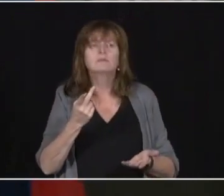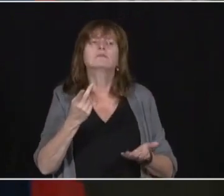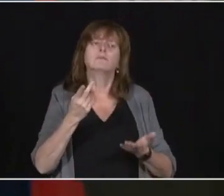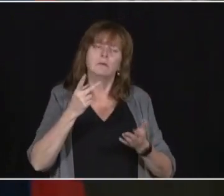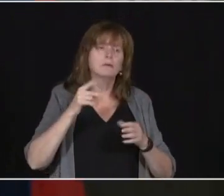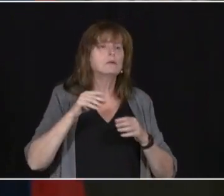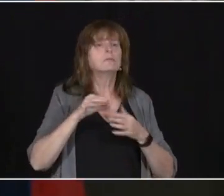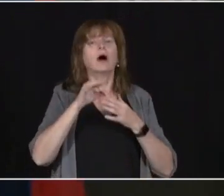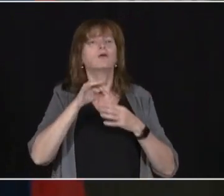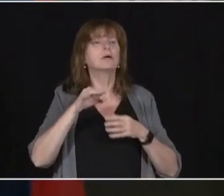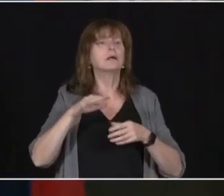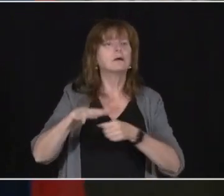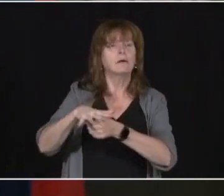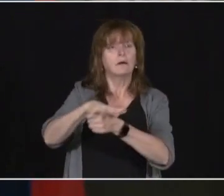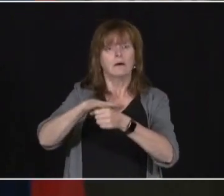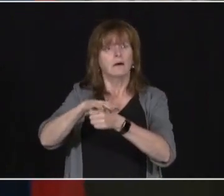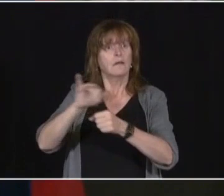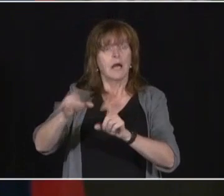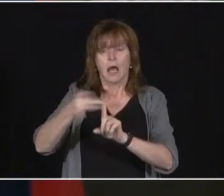hot areas, if I have to make calls to